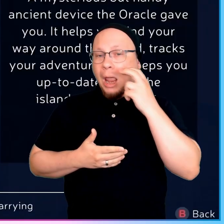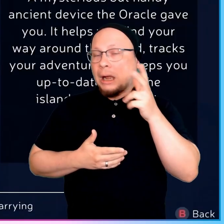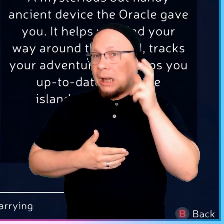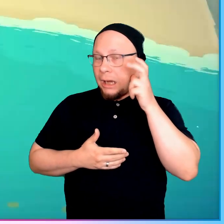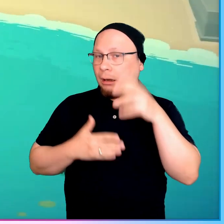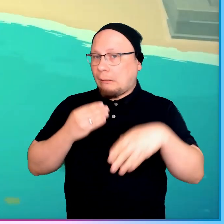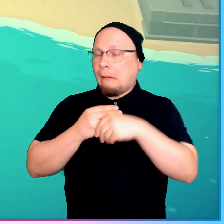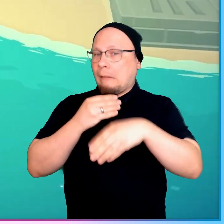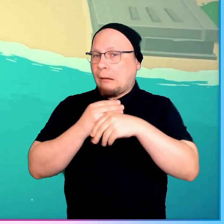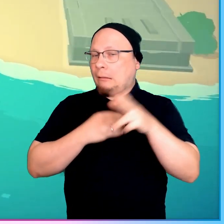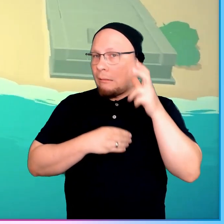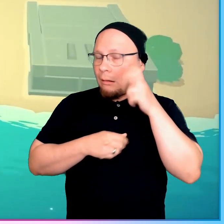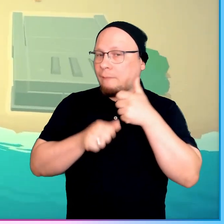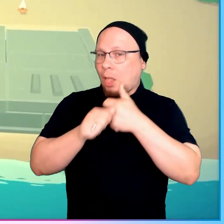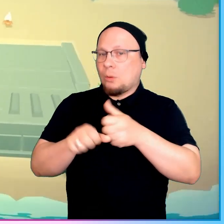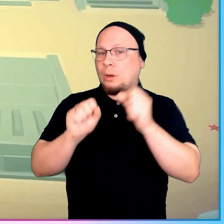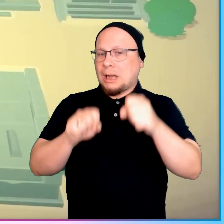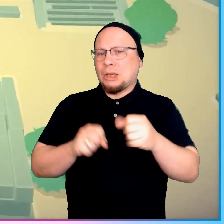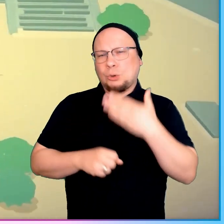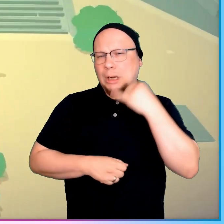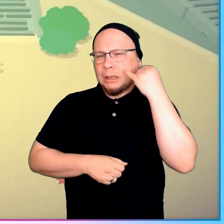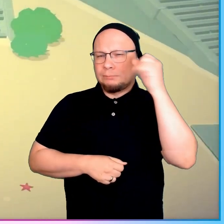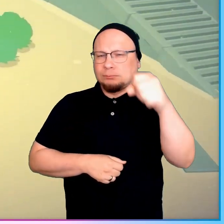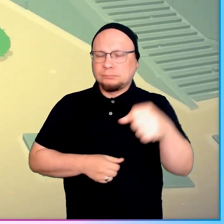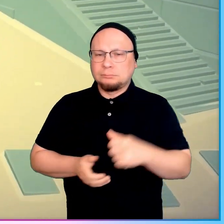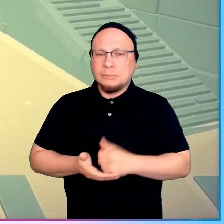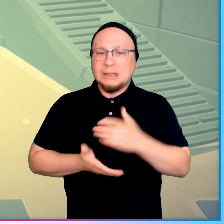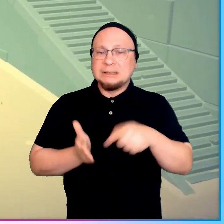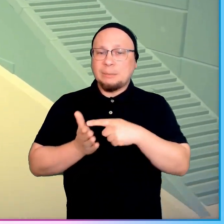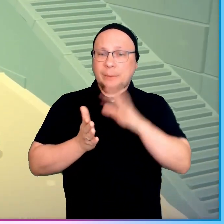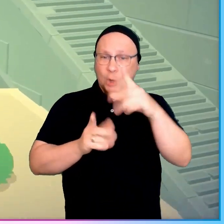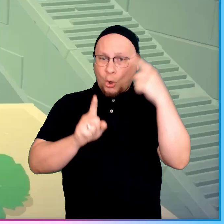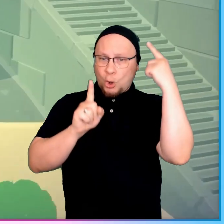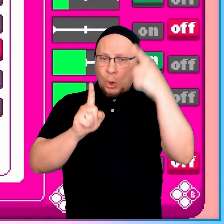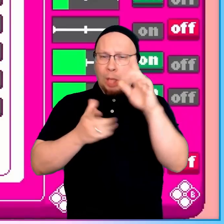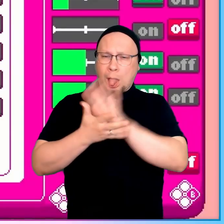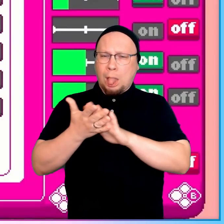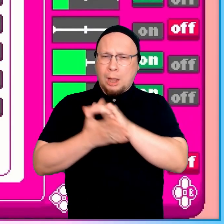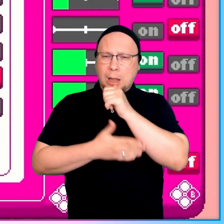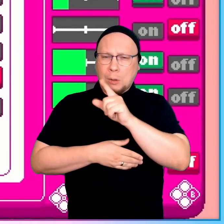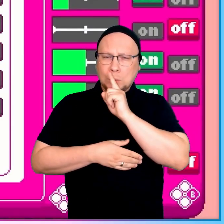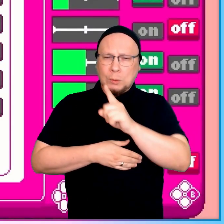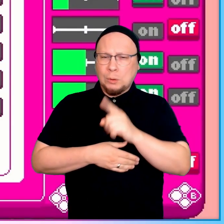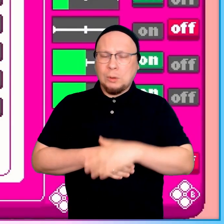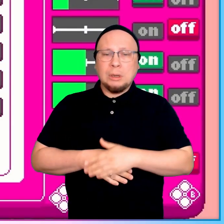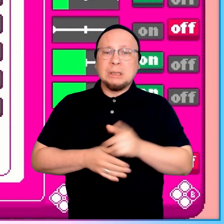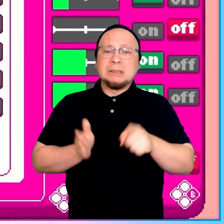Sometimes game objectives can be unclear. Instances where things are conveyed by colour only, or sound alone,